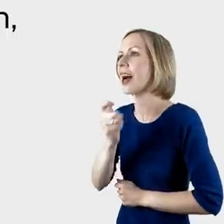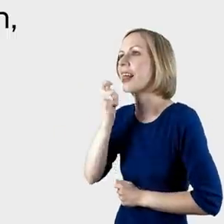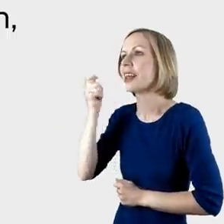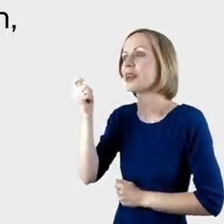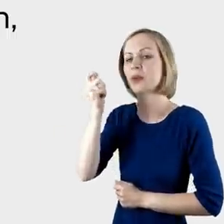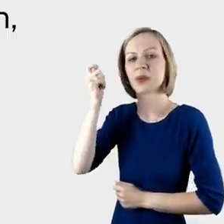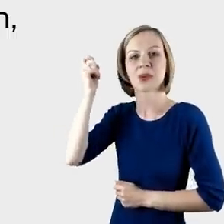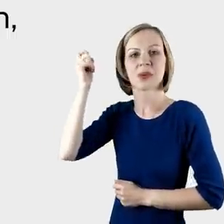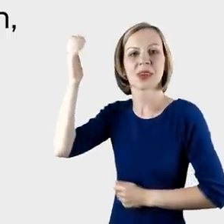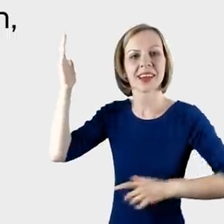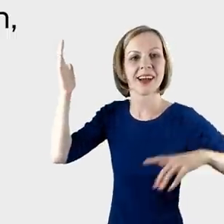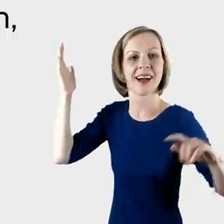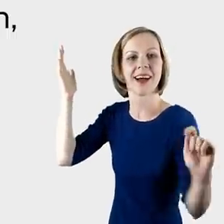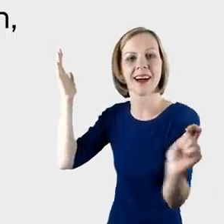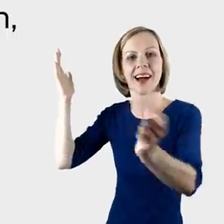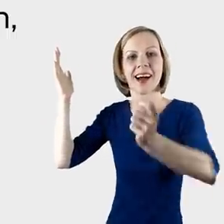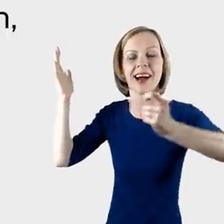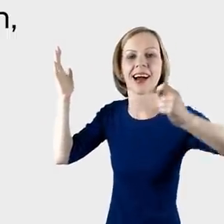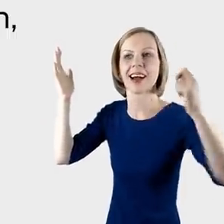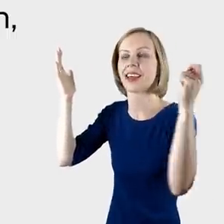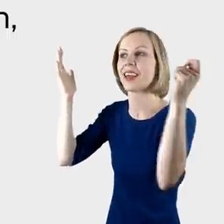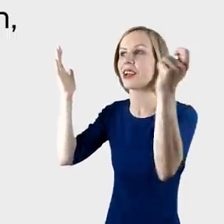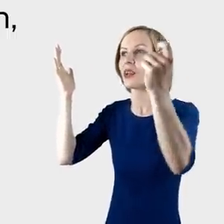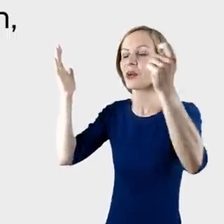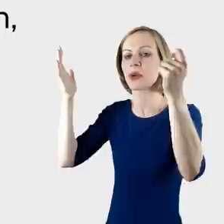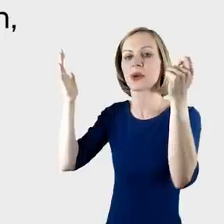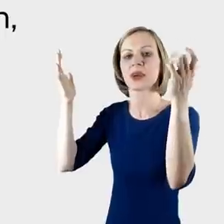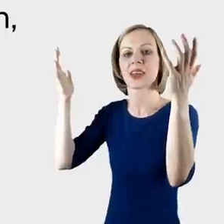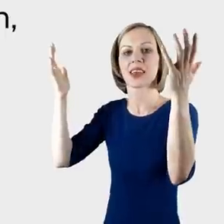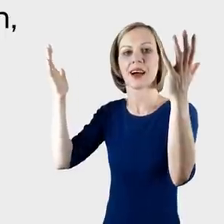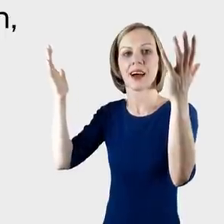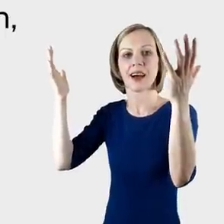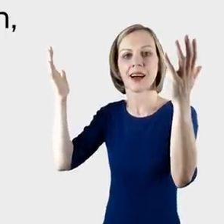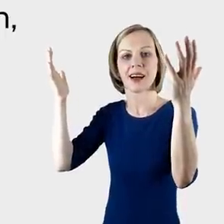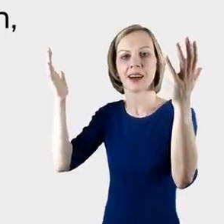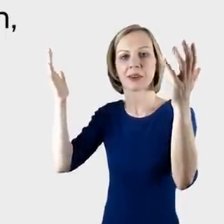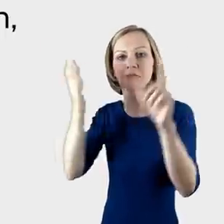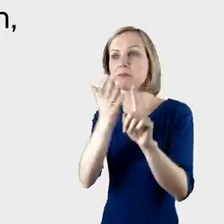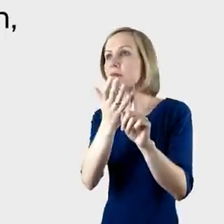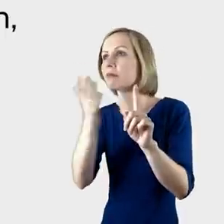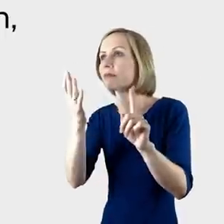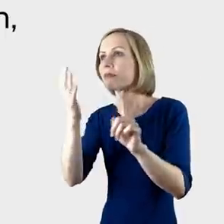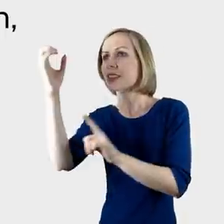Alleluia, alleluia